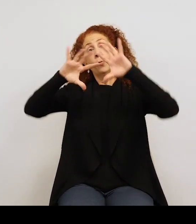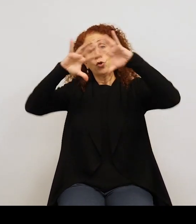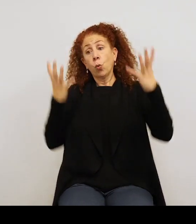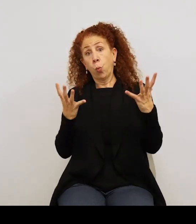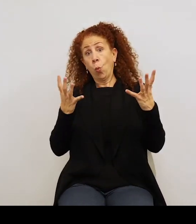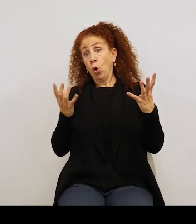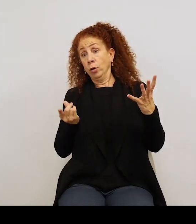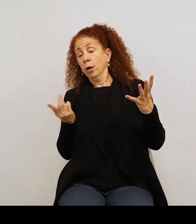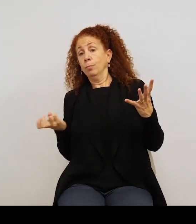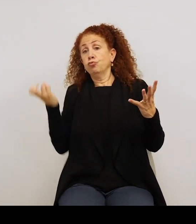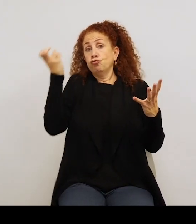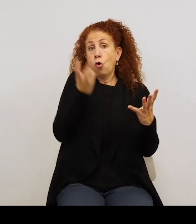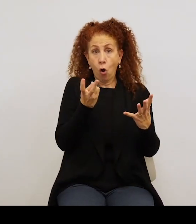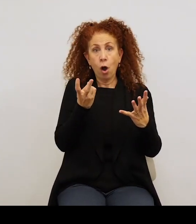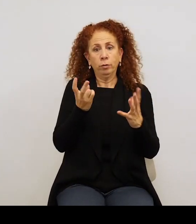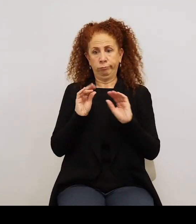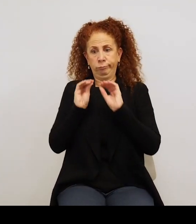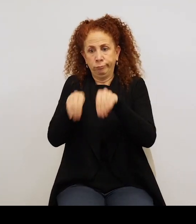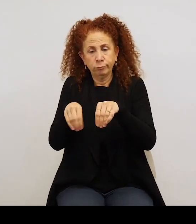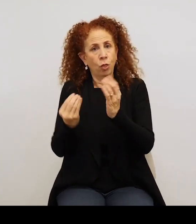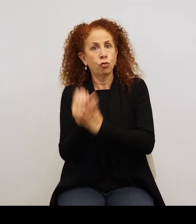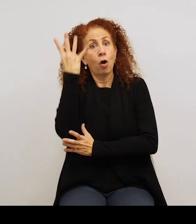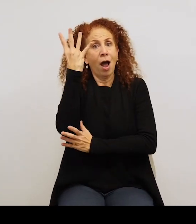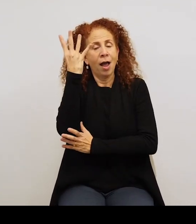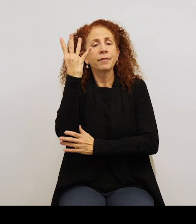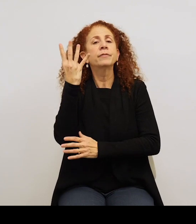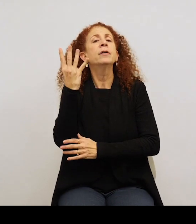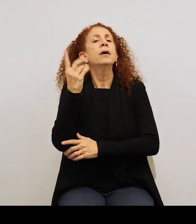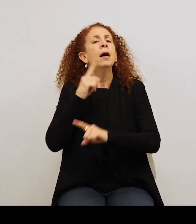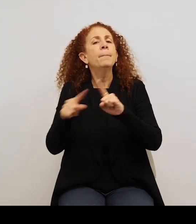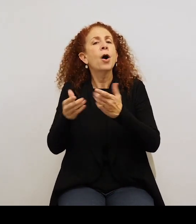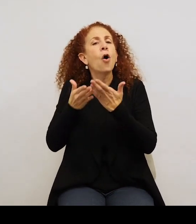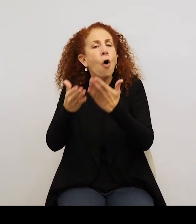They thrive in the urban heat islands, but they no longer offer a habitat